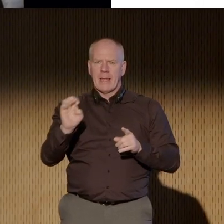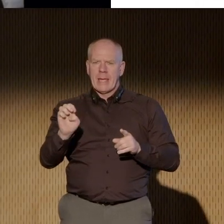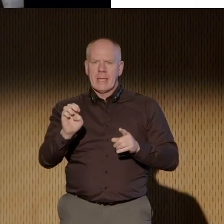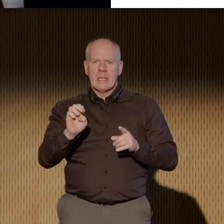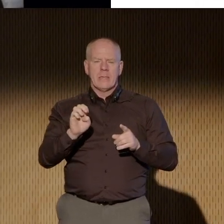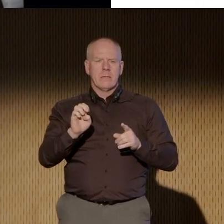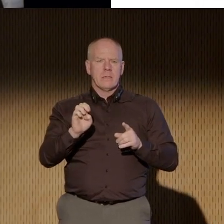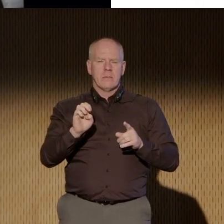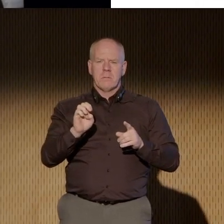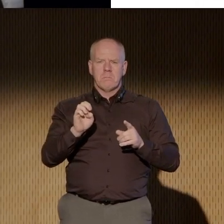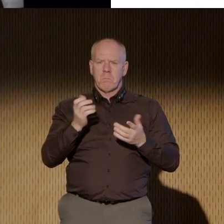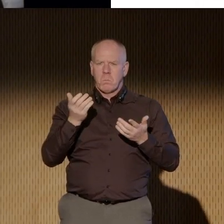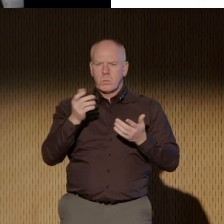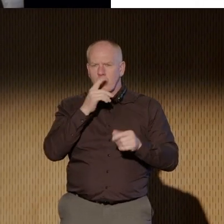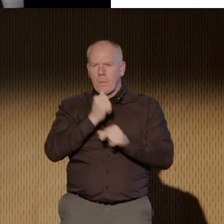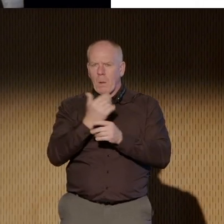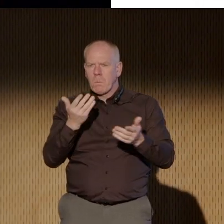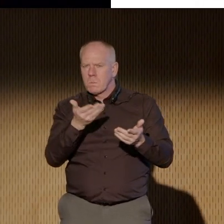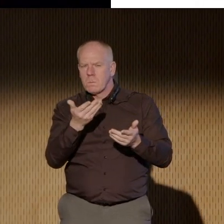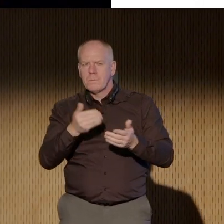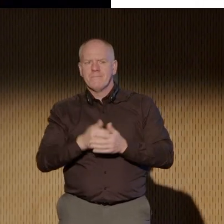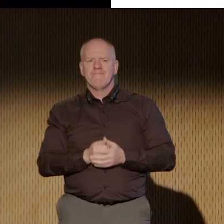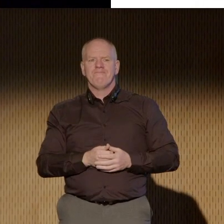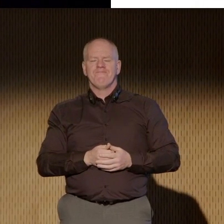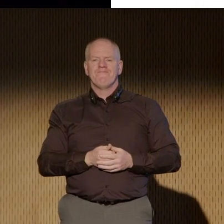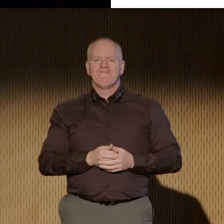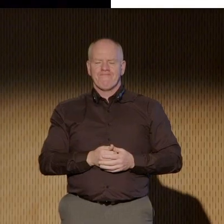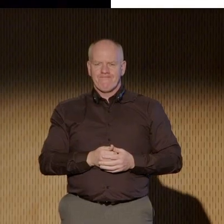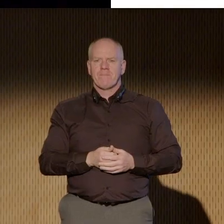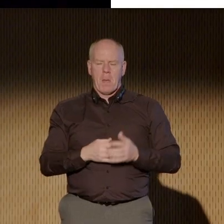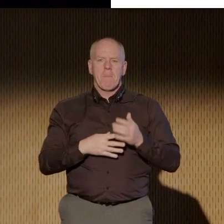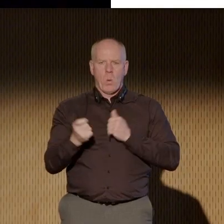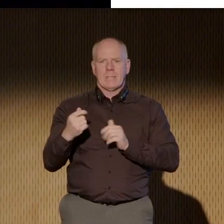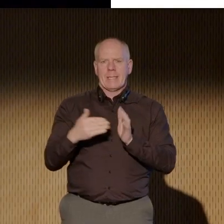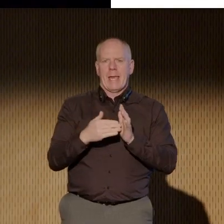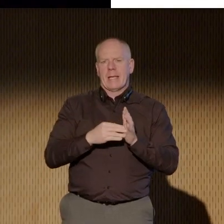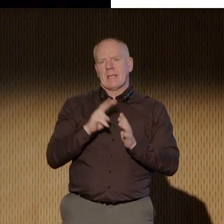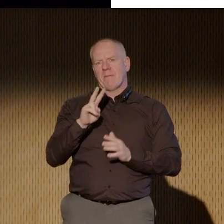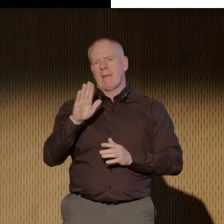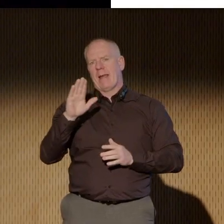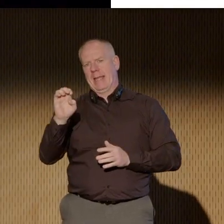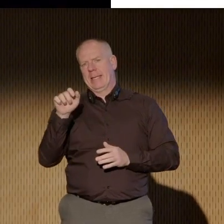(Speaker): Well, mostly, probably it. There are other systems that